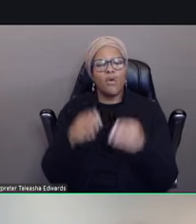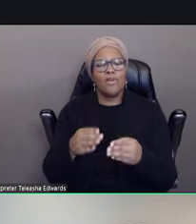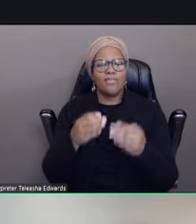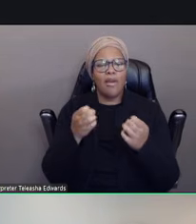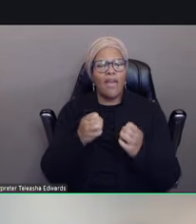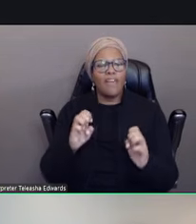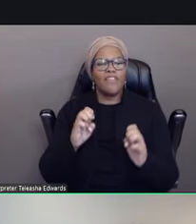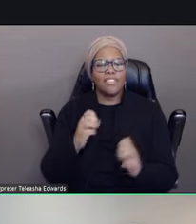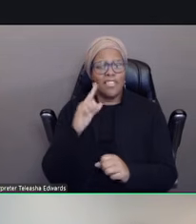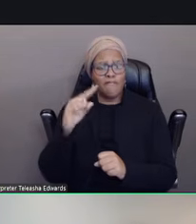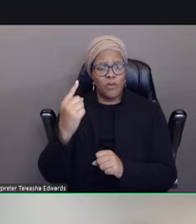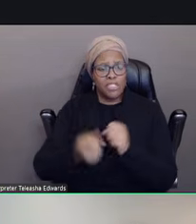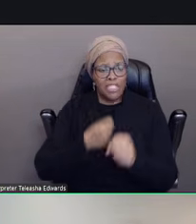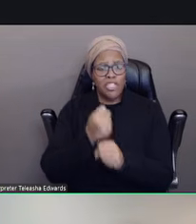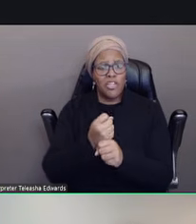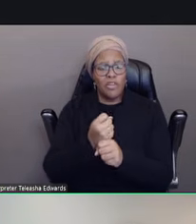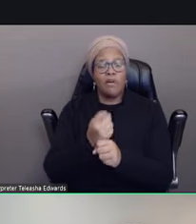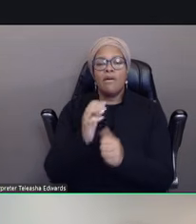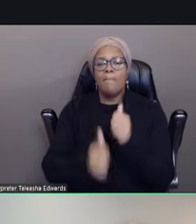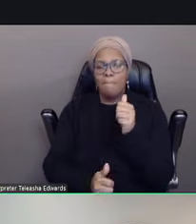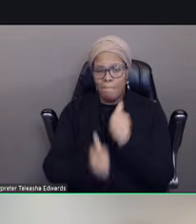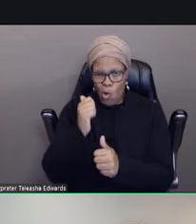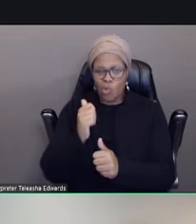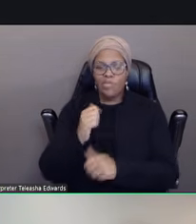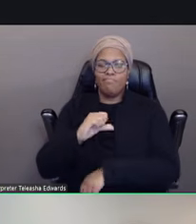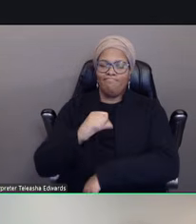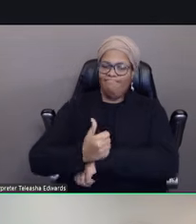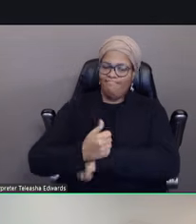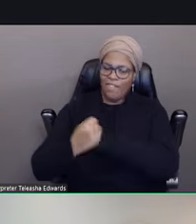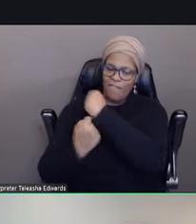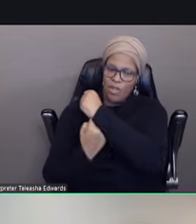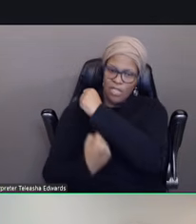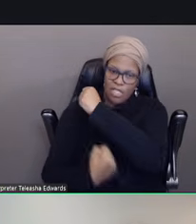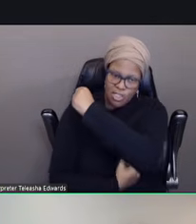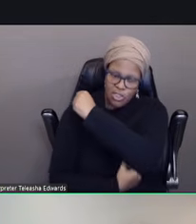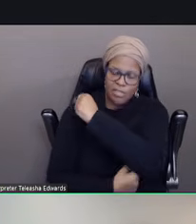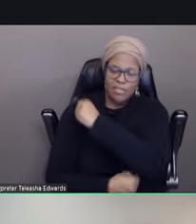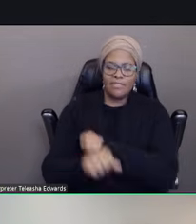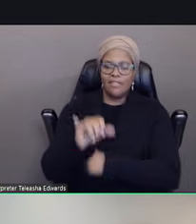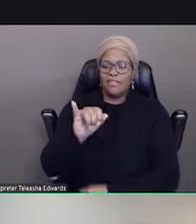will be focused on building that foundational infrastructure setting up the governance that